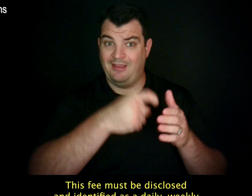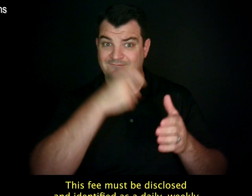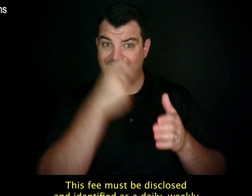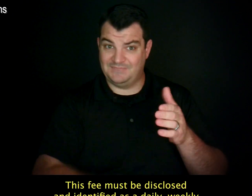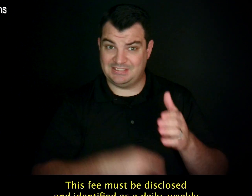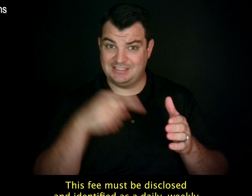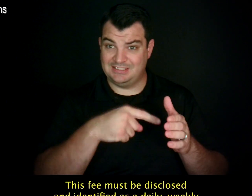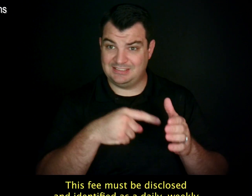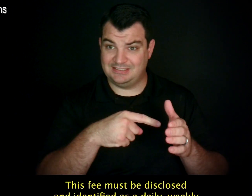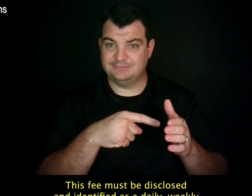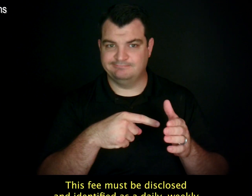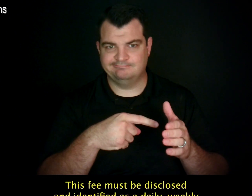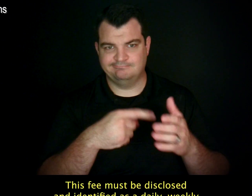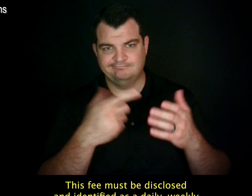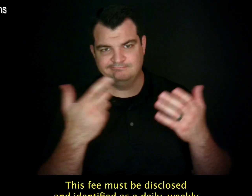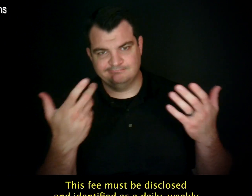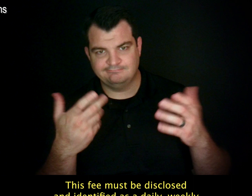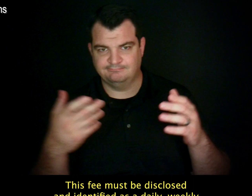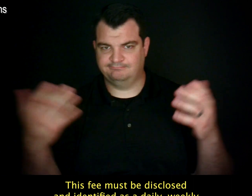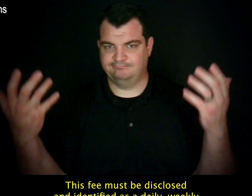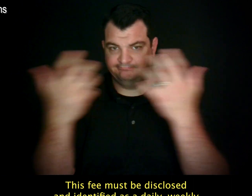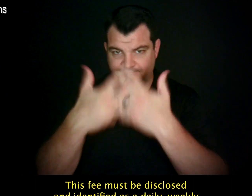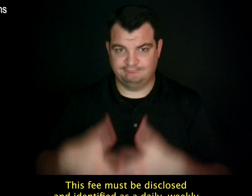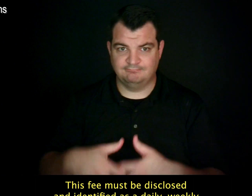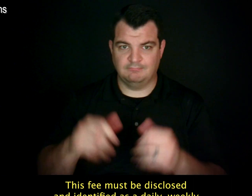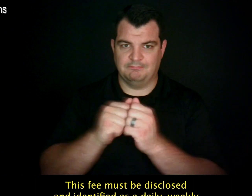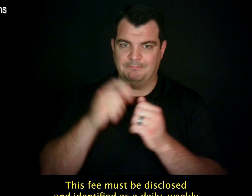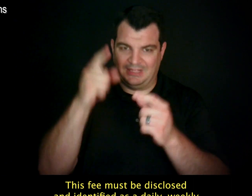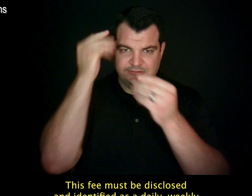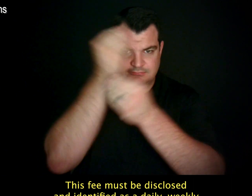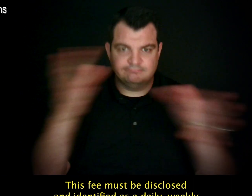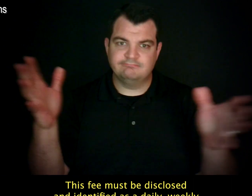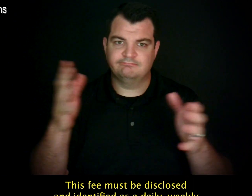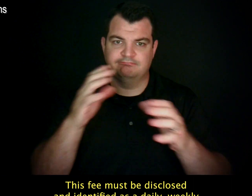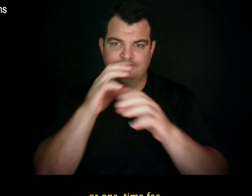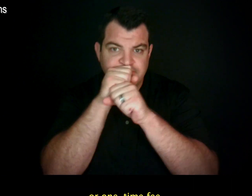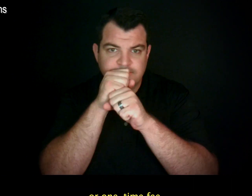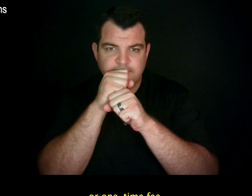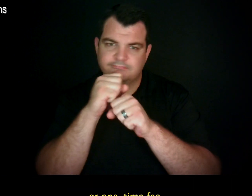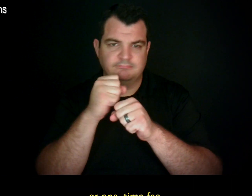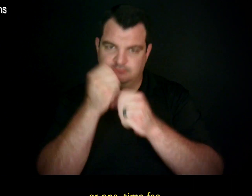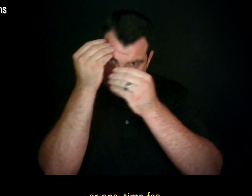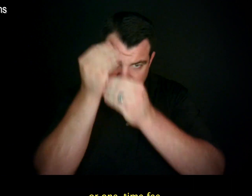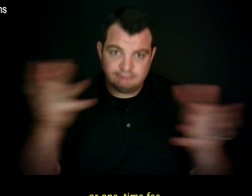This fee must be disclosed and identified as a daily, weekly or one-time fee.